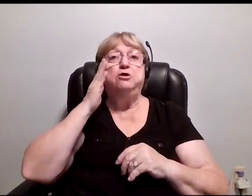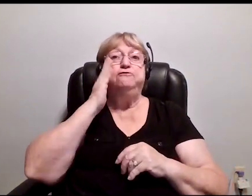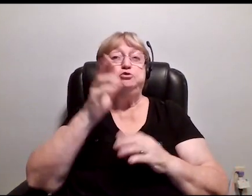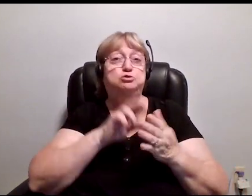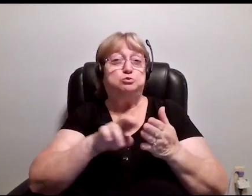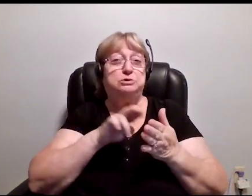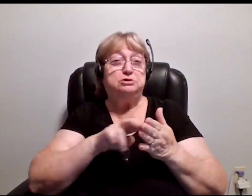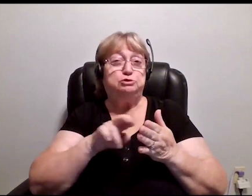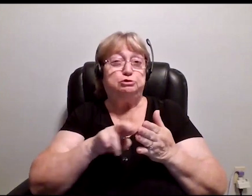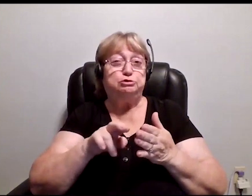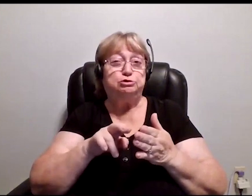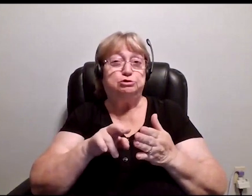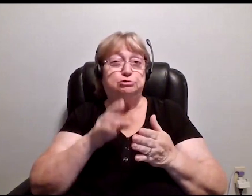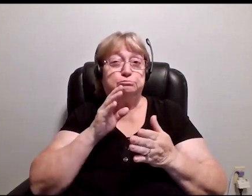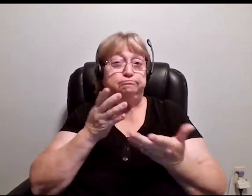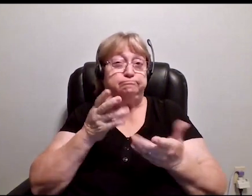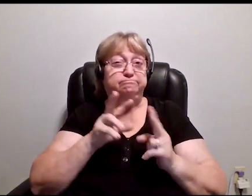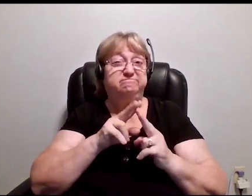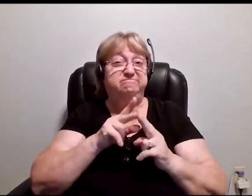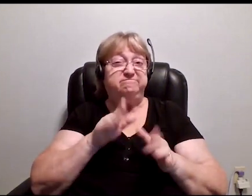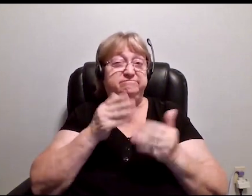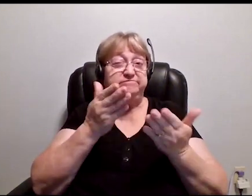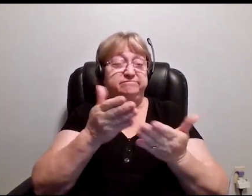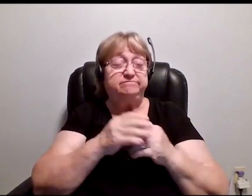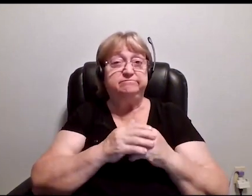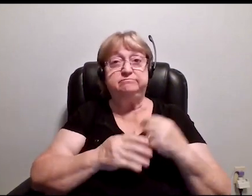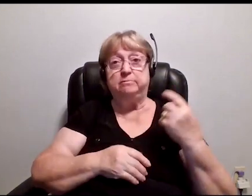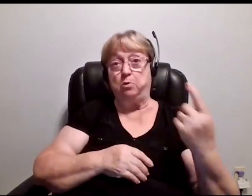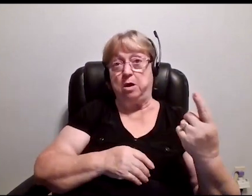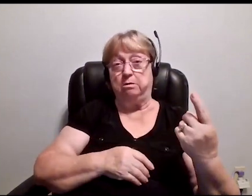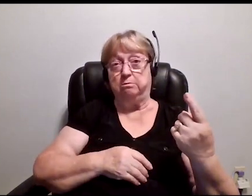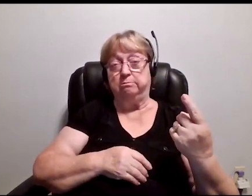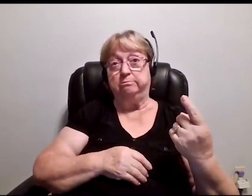of suggestions for us as a community. One would be to attend to the intersectionality